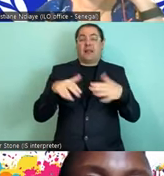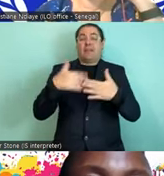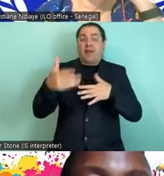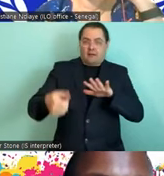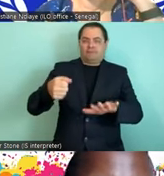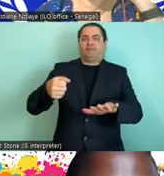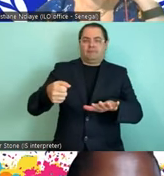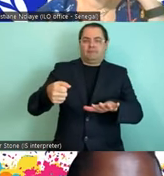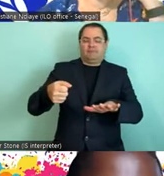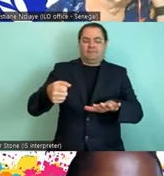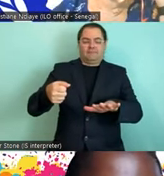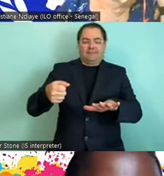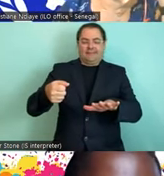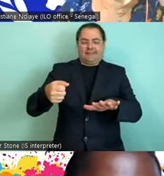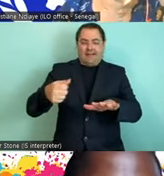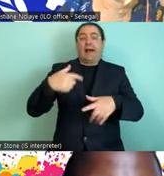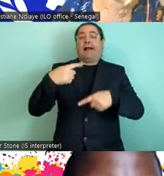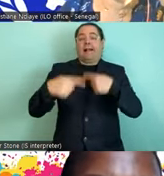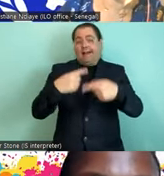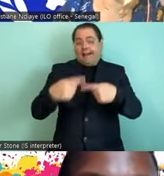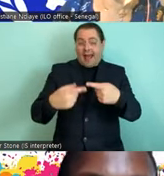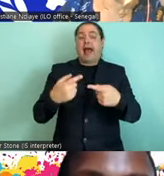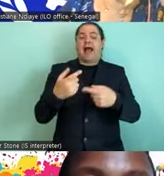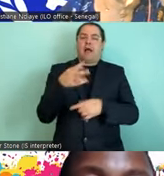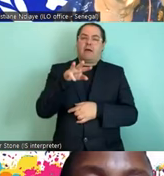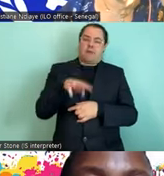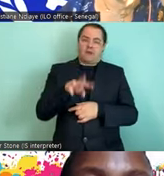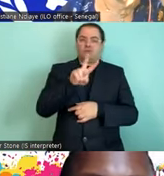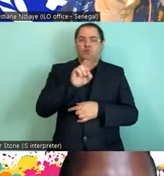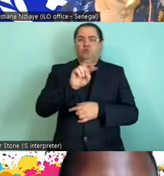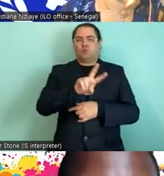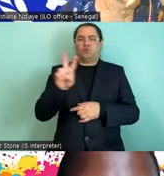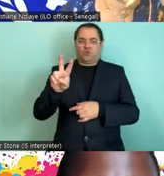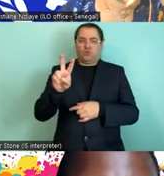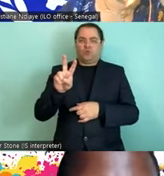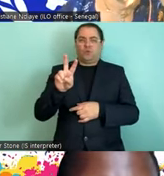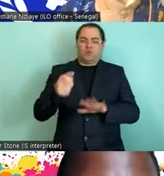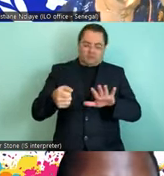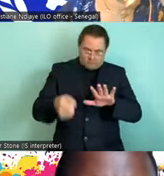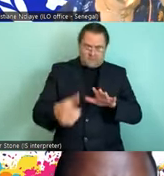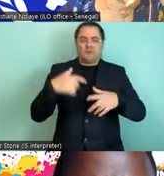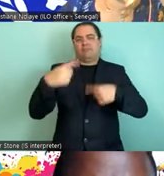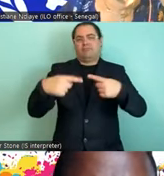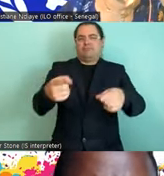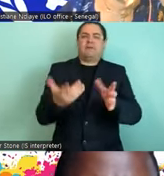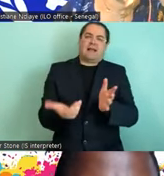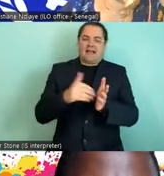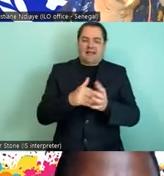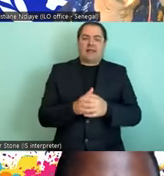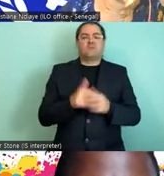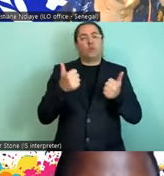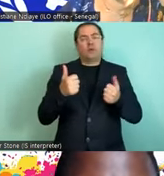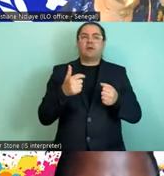the economy opened in March 2022. We participated in the first career fair that was organized